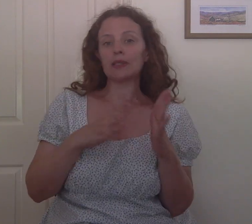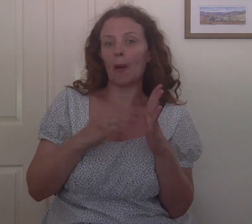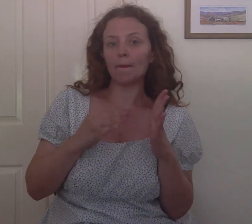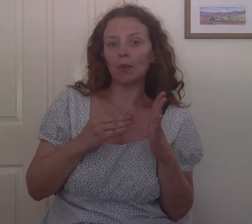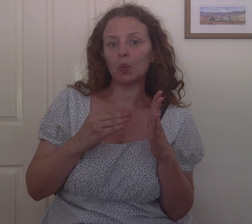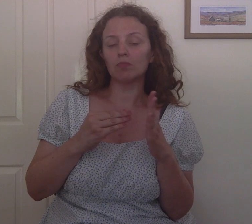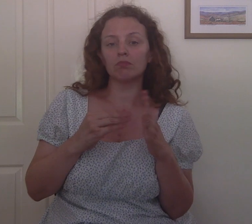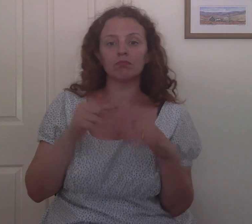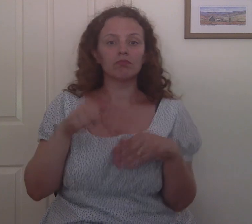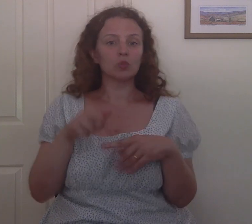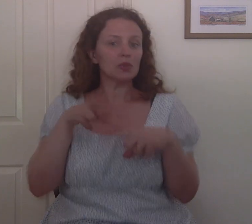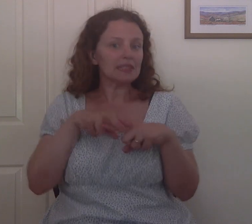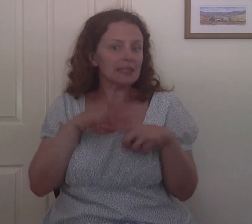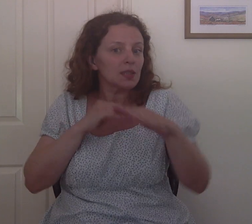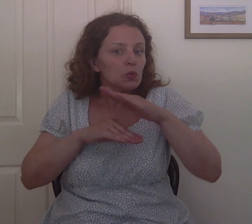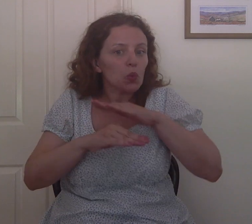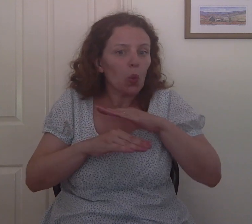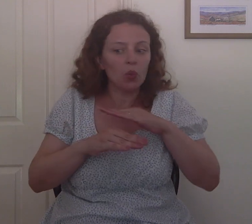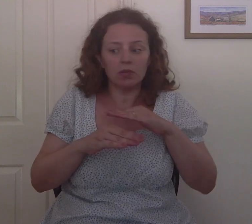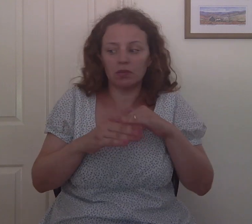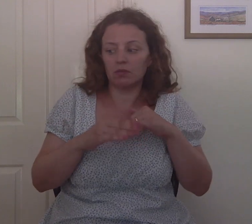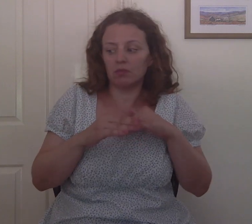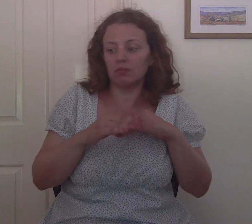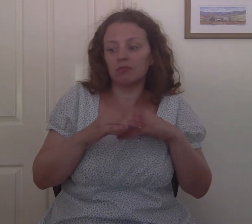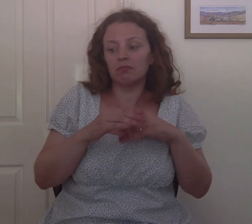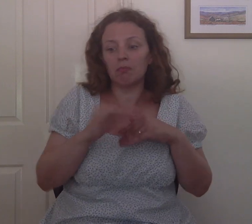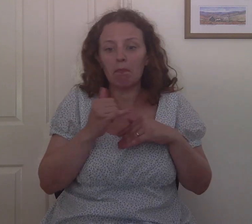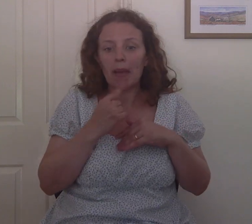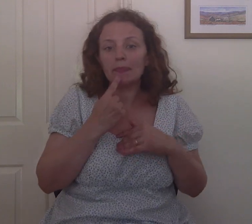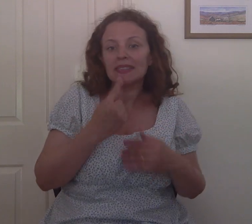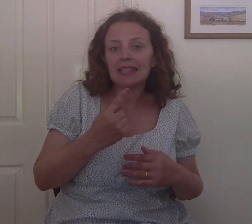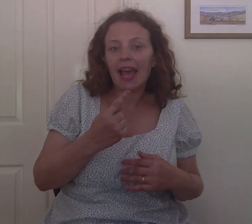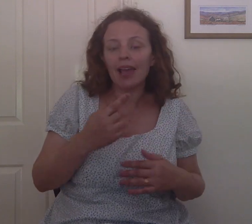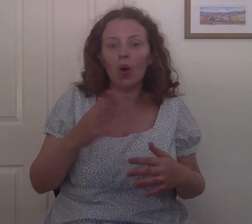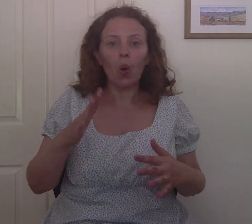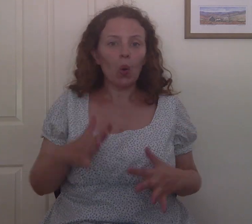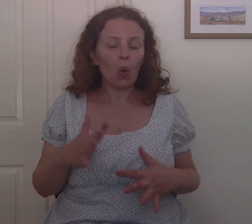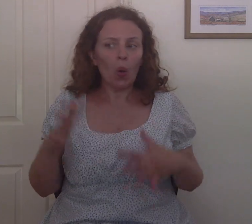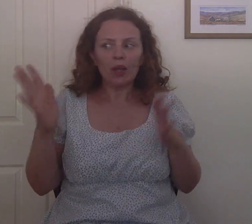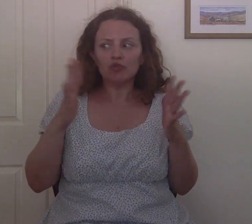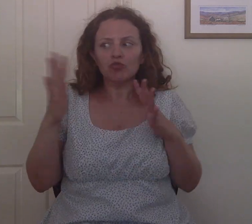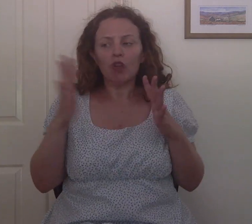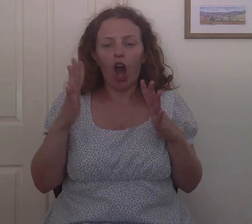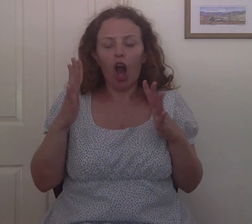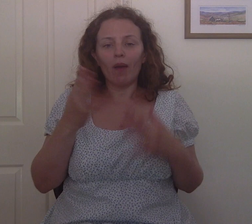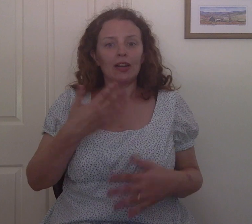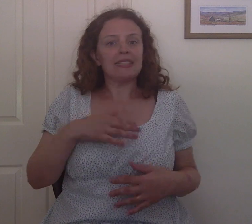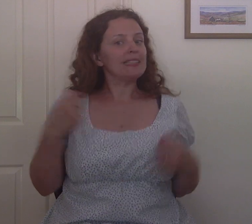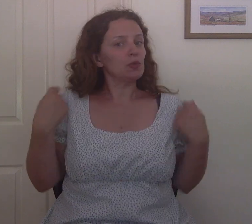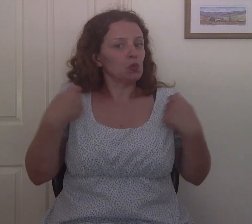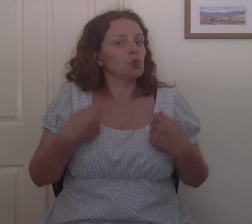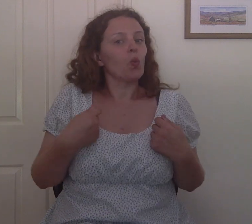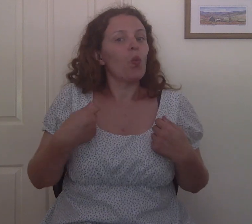For example, if you were sitting in doors, he may say , "there's a draft you need a shawl,"